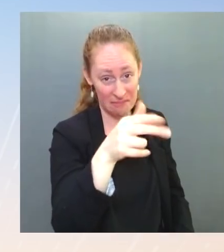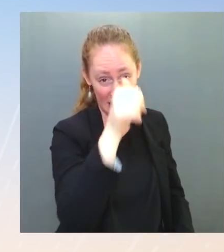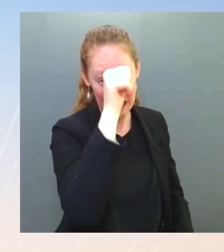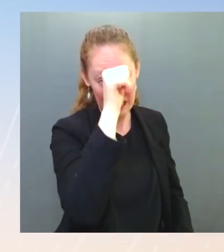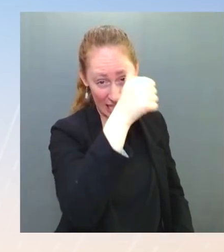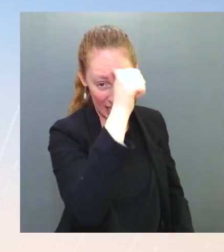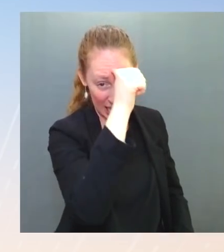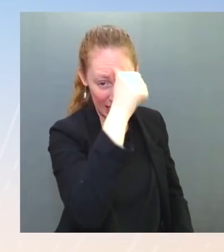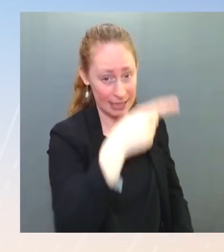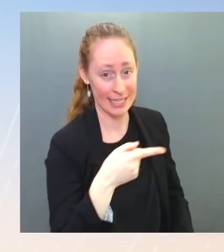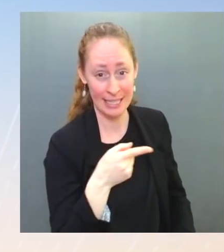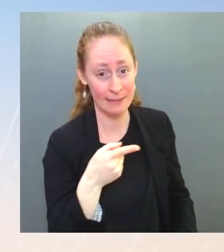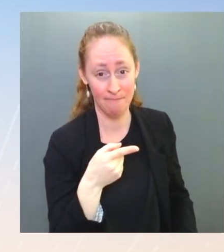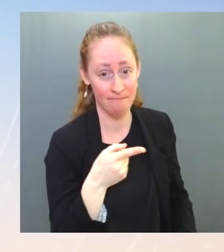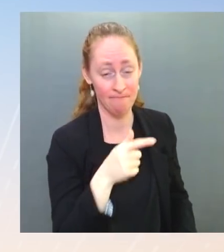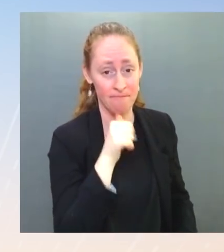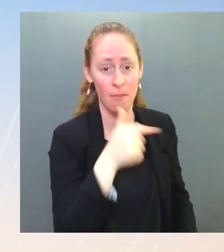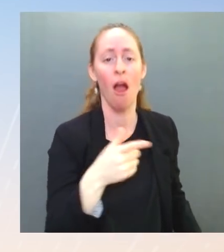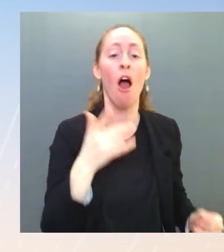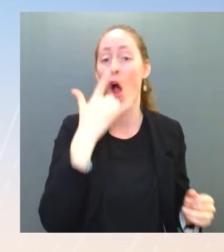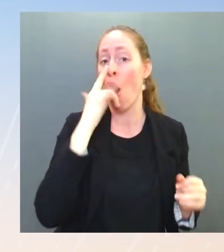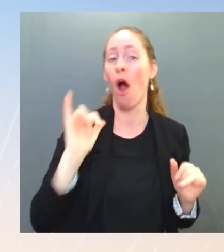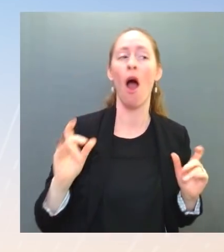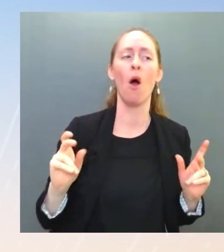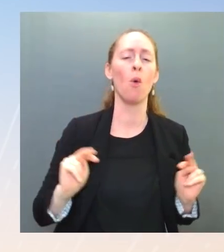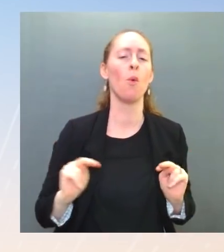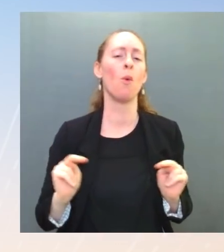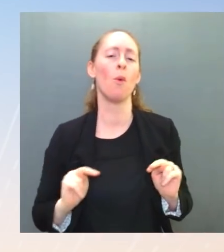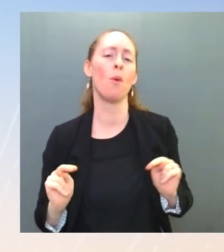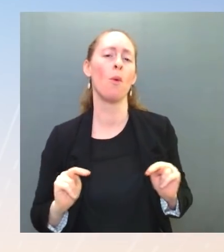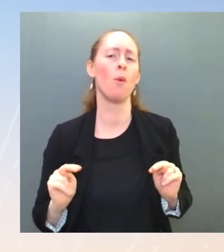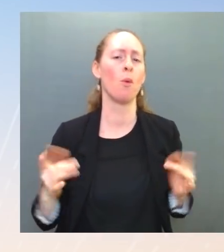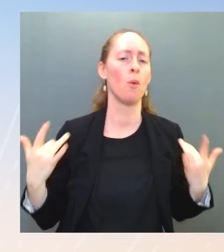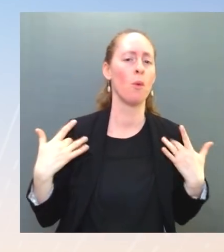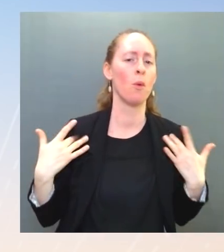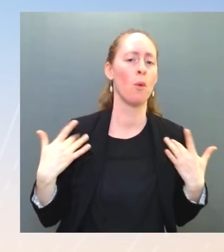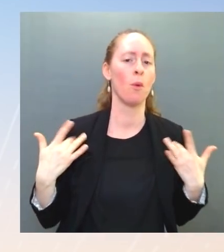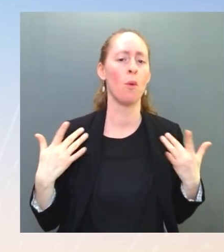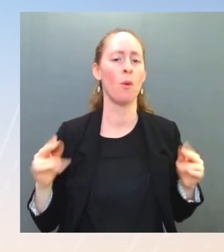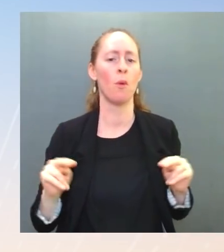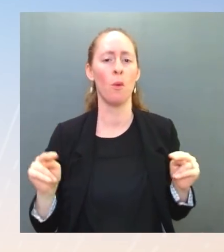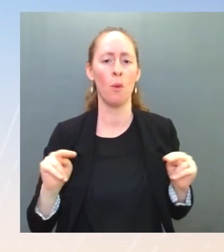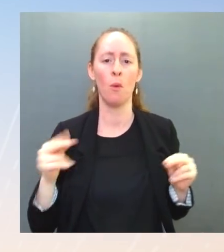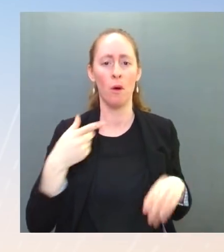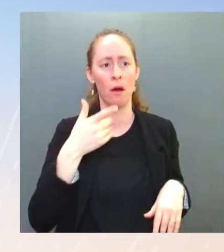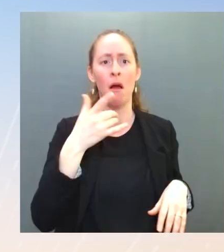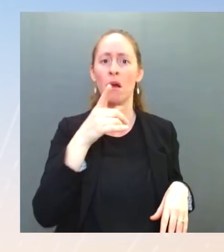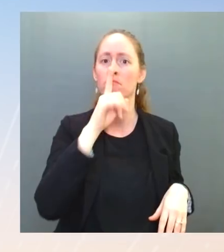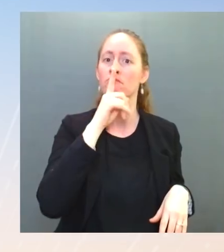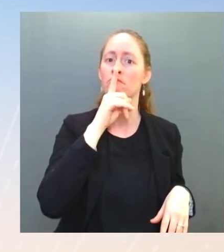the votes in the UN, including the most recent one, on kicking Russia out of the UN Human Rights Council.